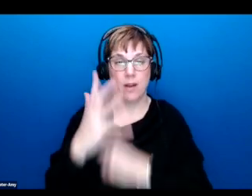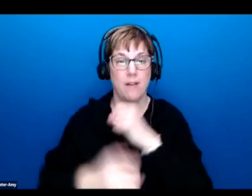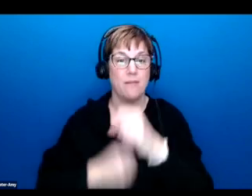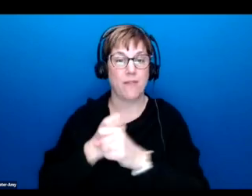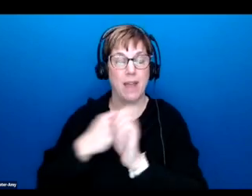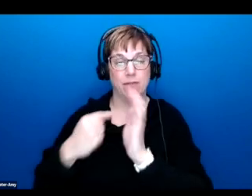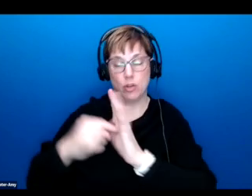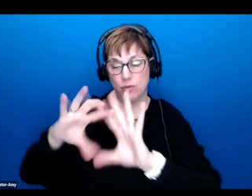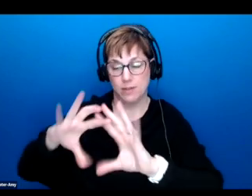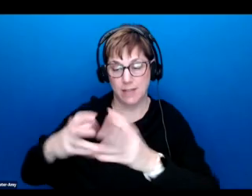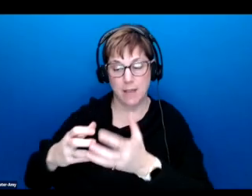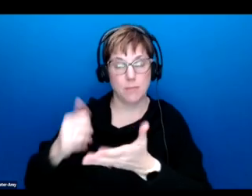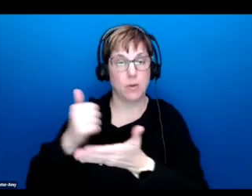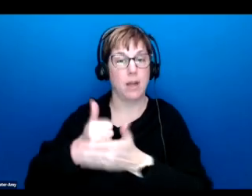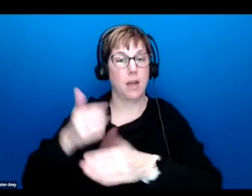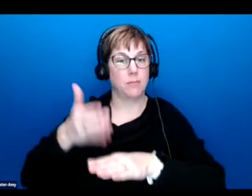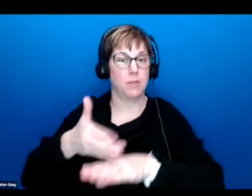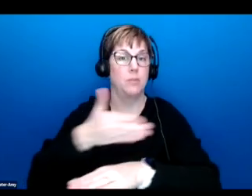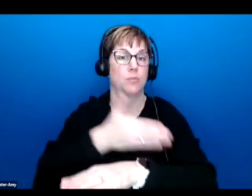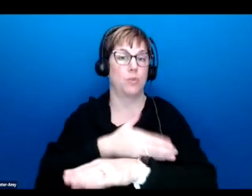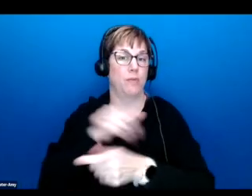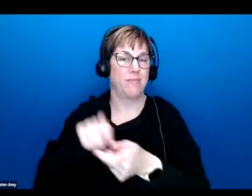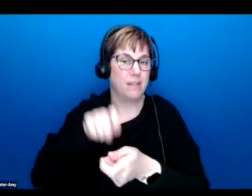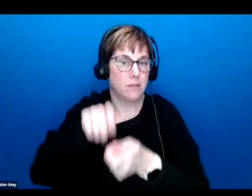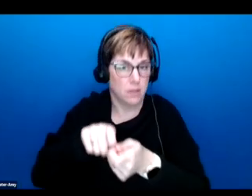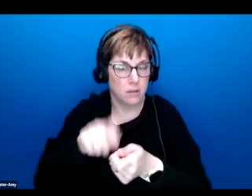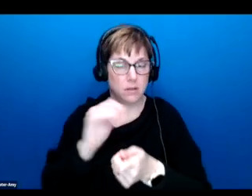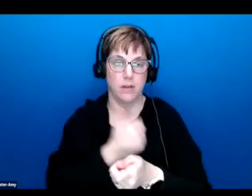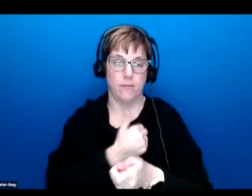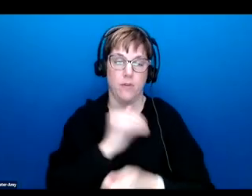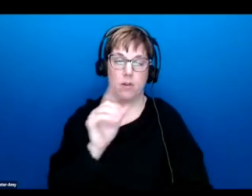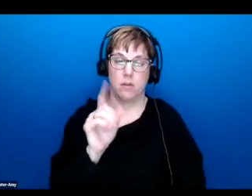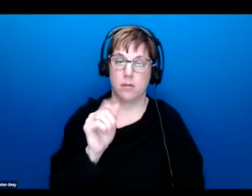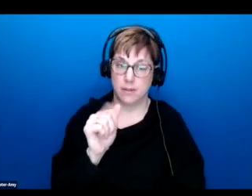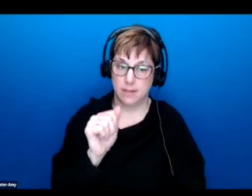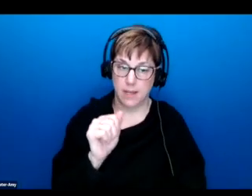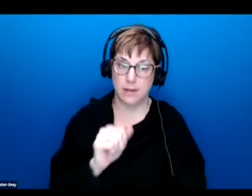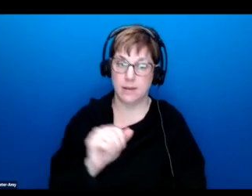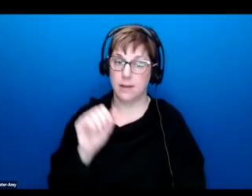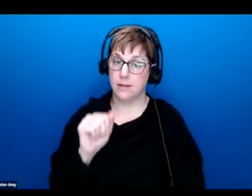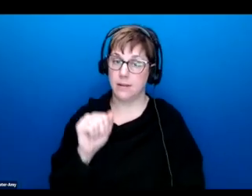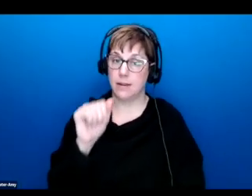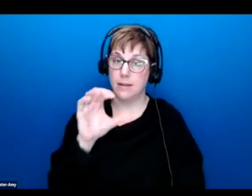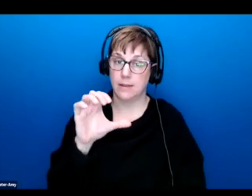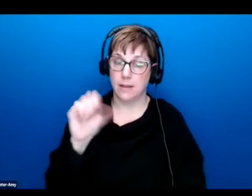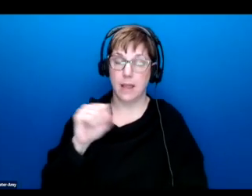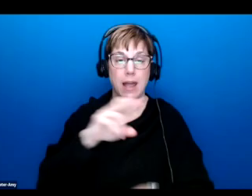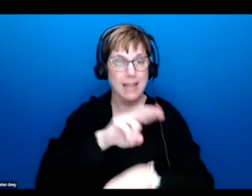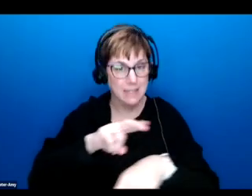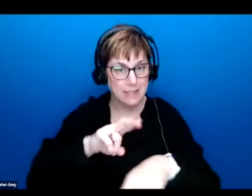which helps to improve the accuracy of our data. And the ACS is a nationally representative,